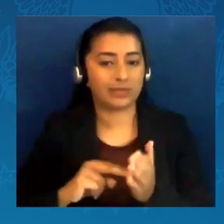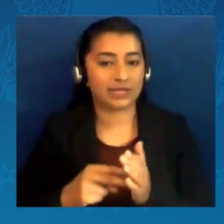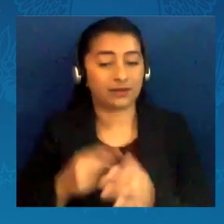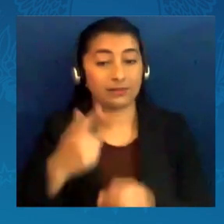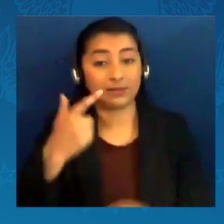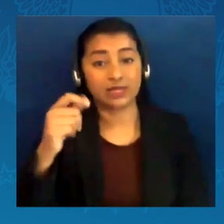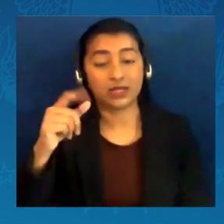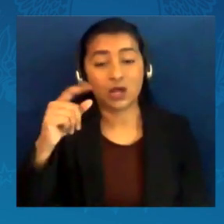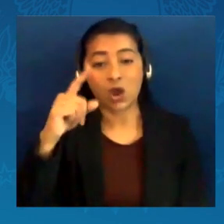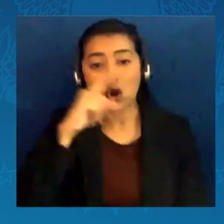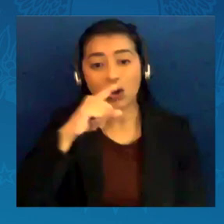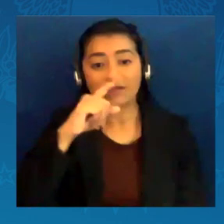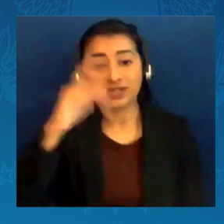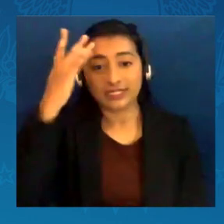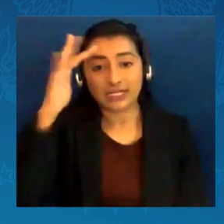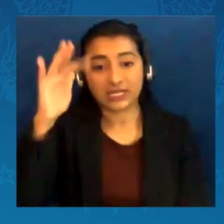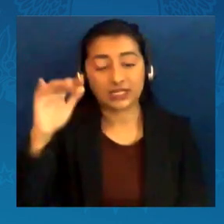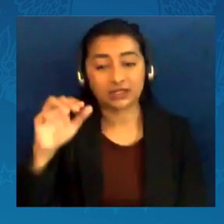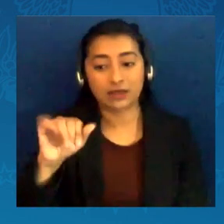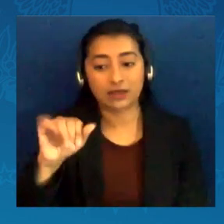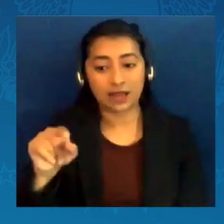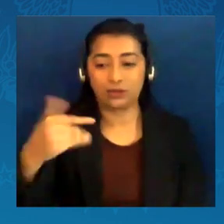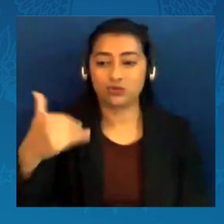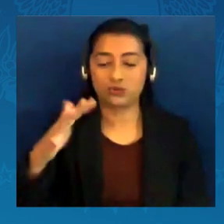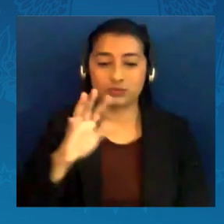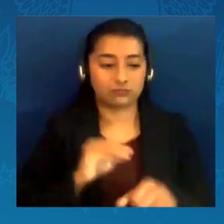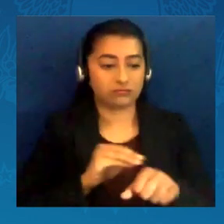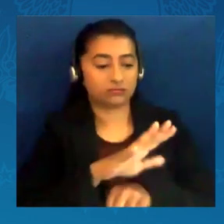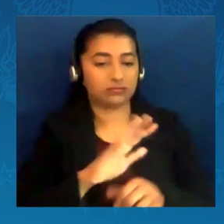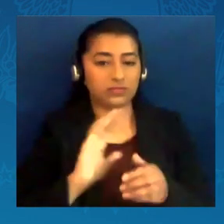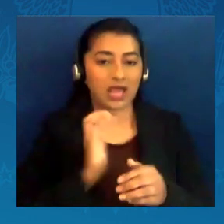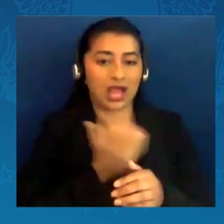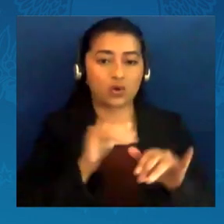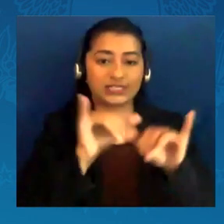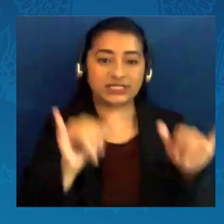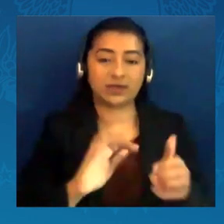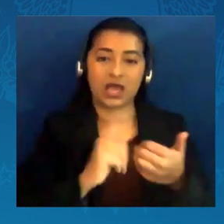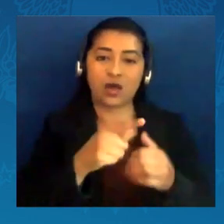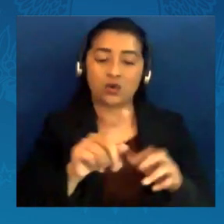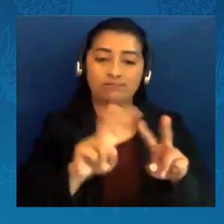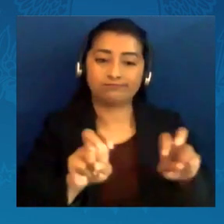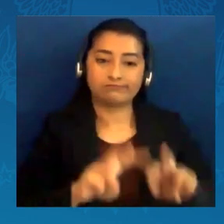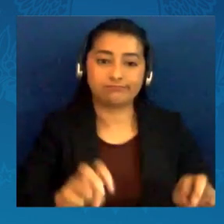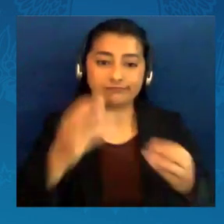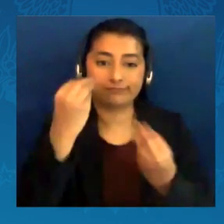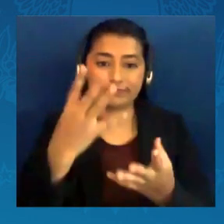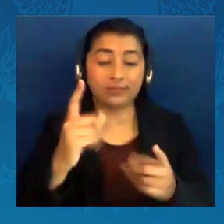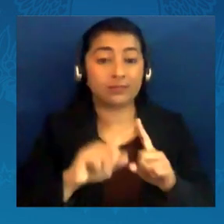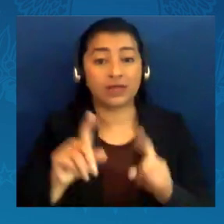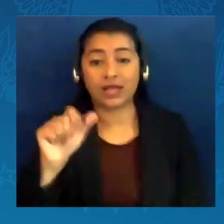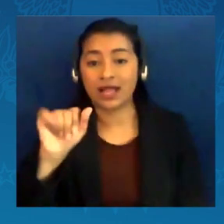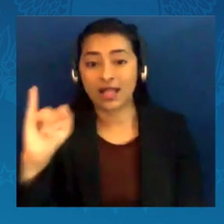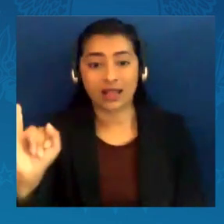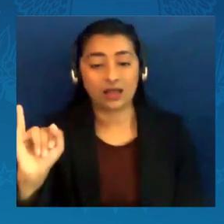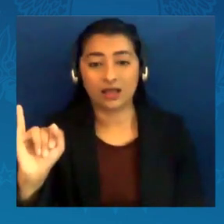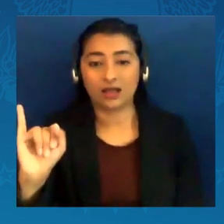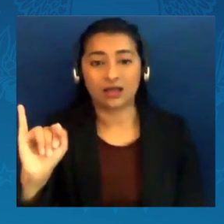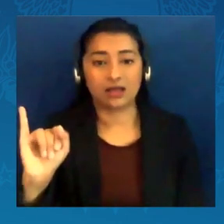of how our systems are analyzing information. But understand: Artificial intelligence is, at its core, machine learning.